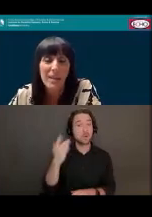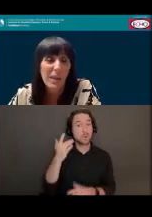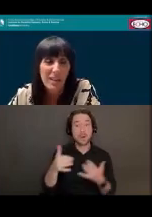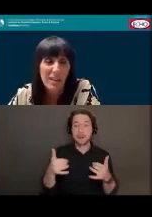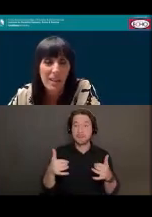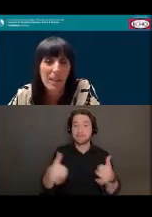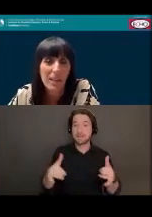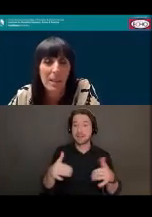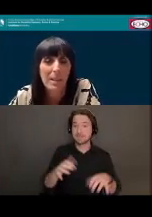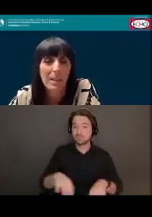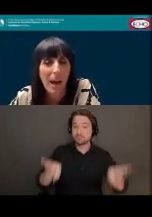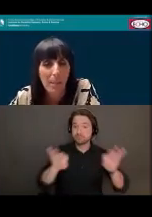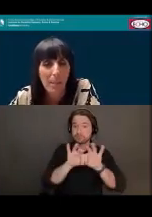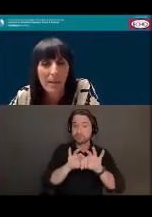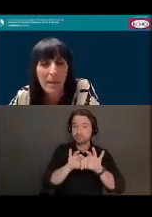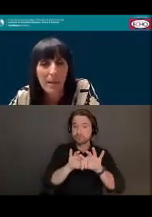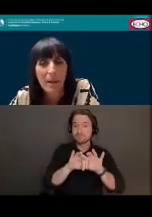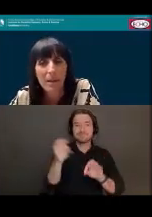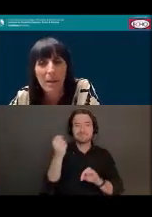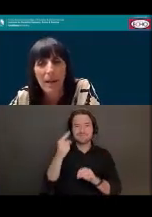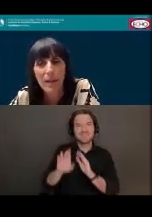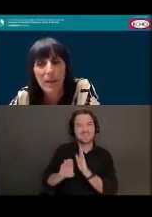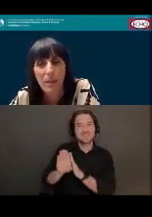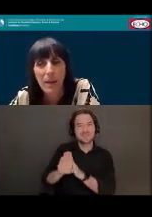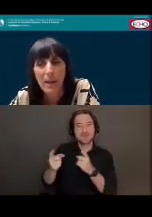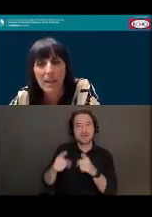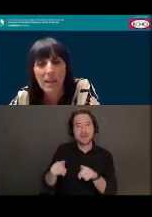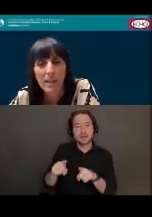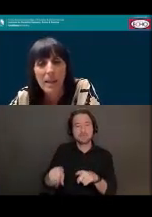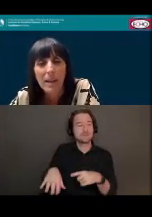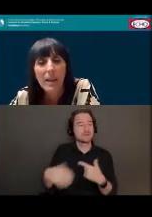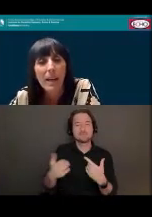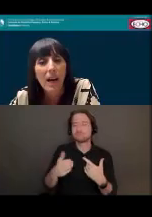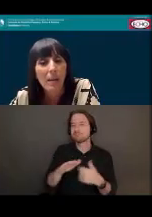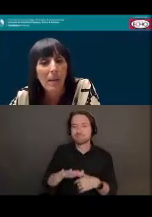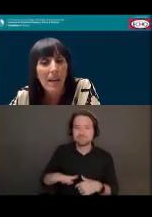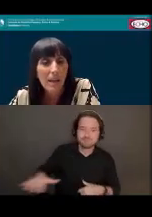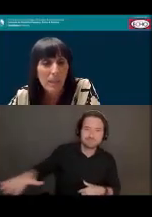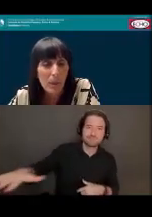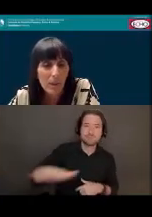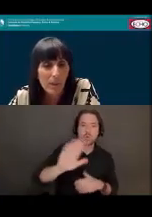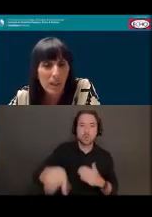because development happens across domains, and observing